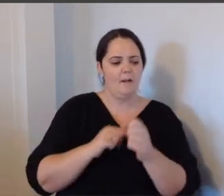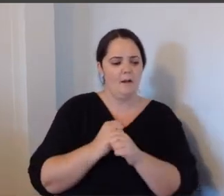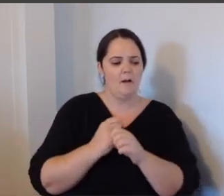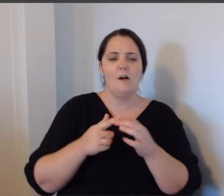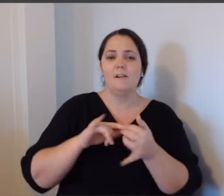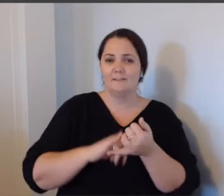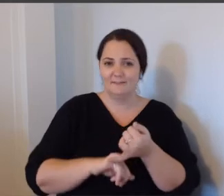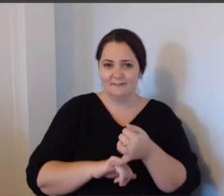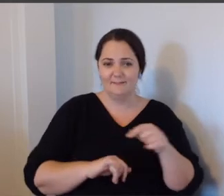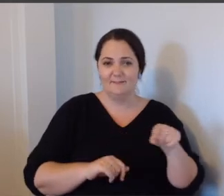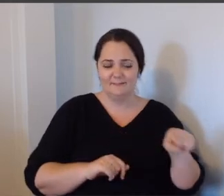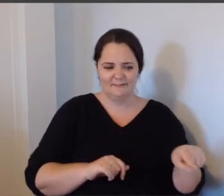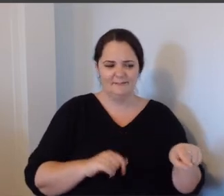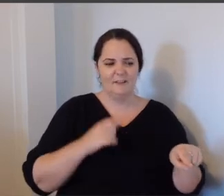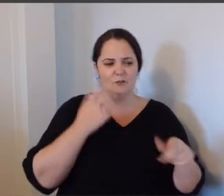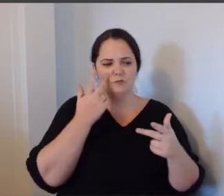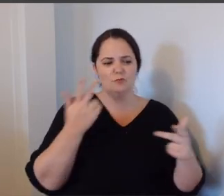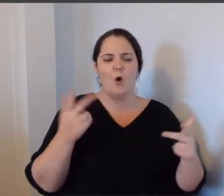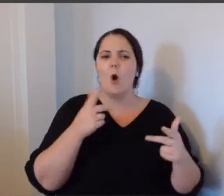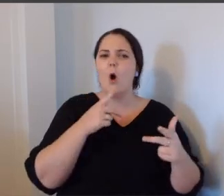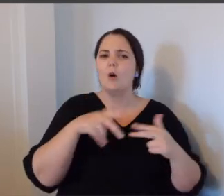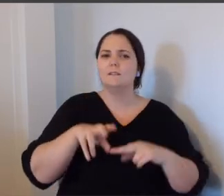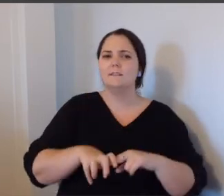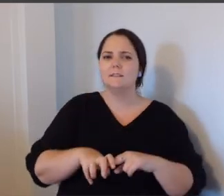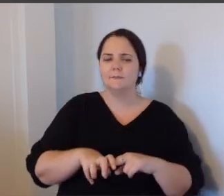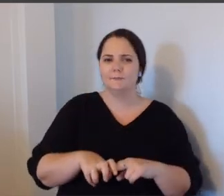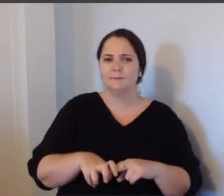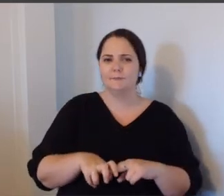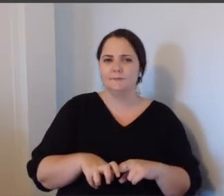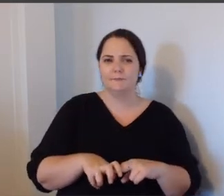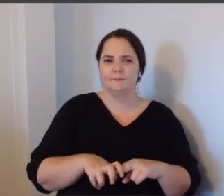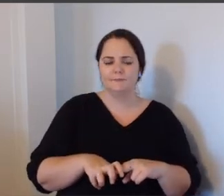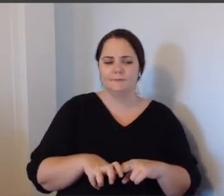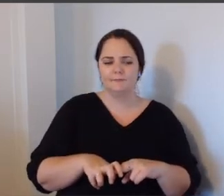sitting on his knee. It is a strategy of playing homage to the great artists who